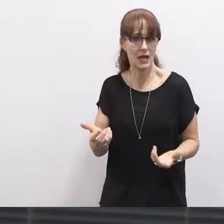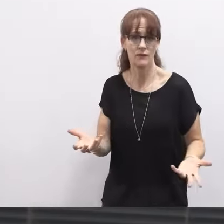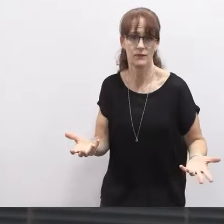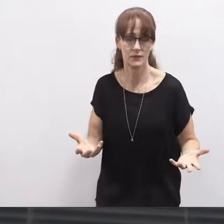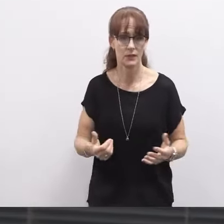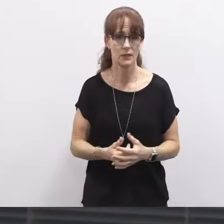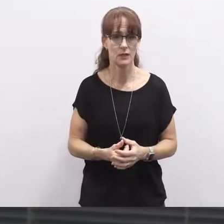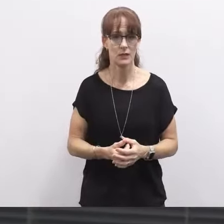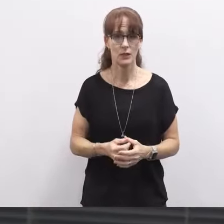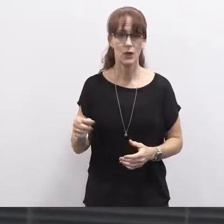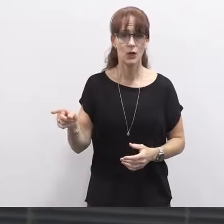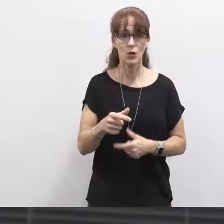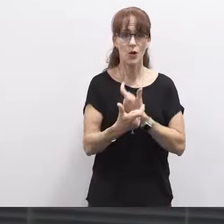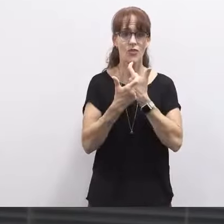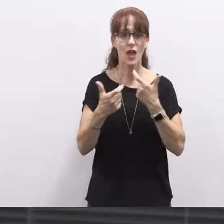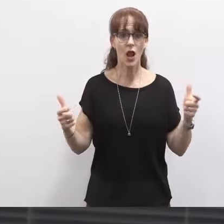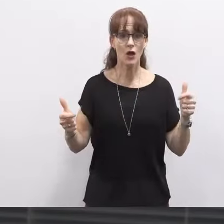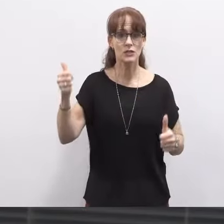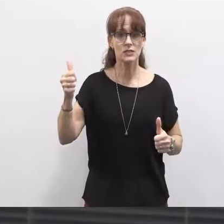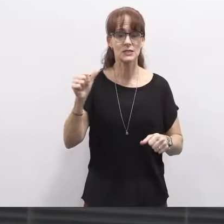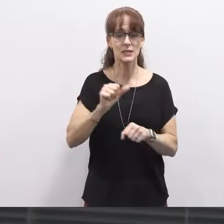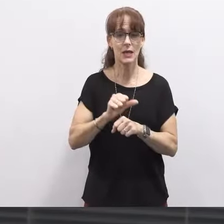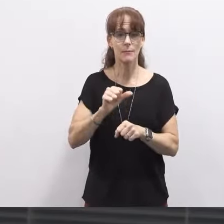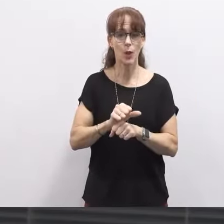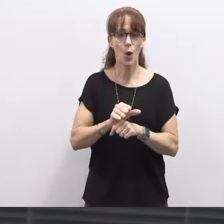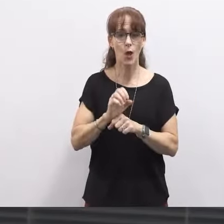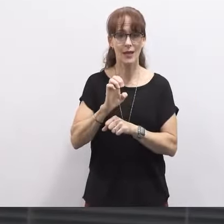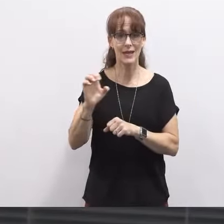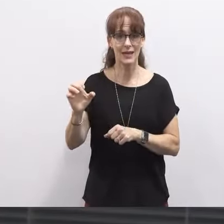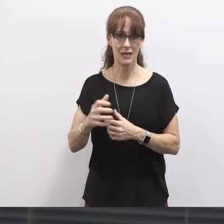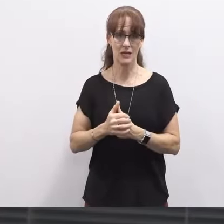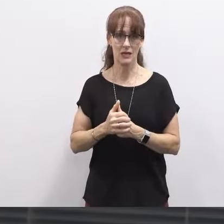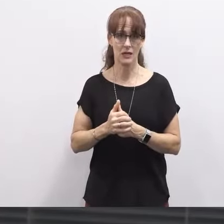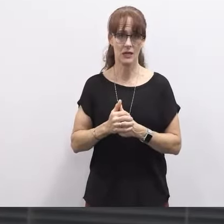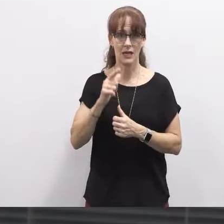You are the largest employee in Long Beach.